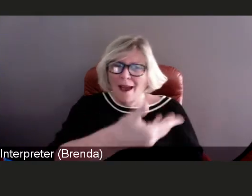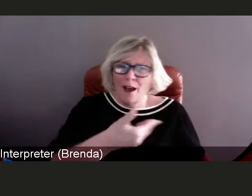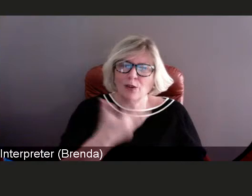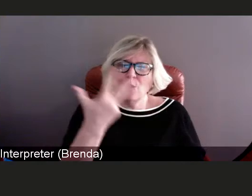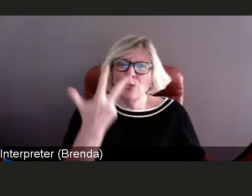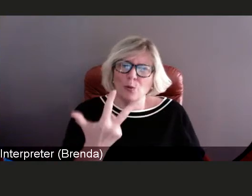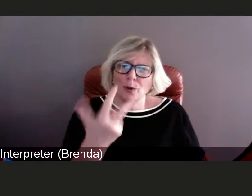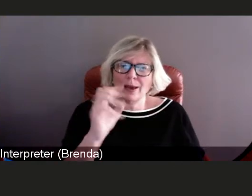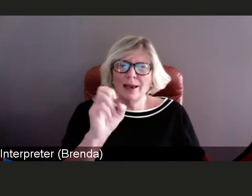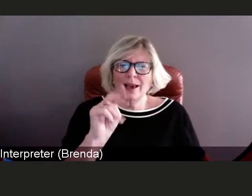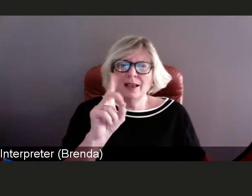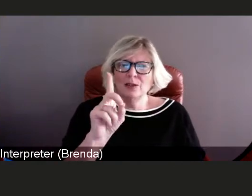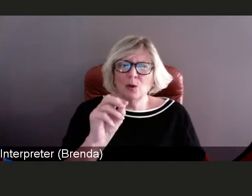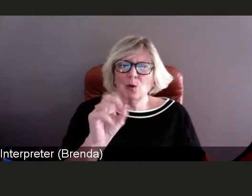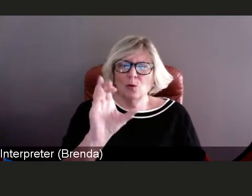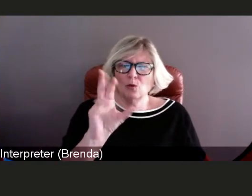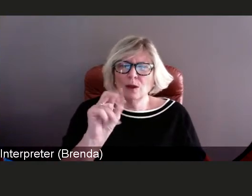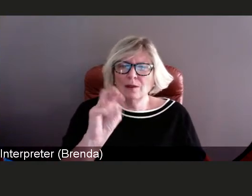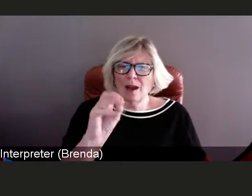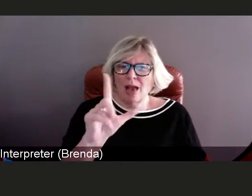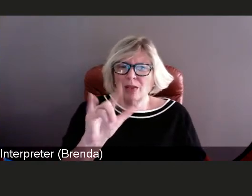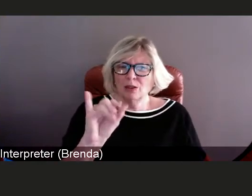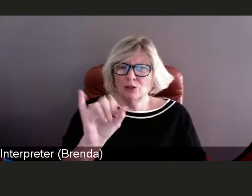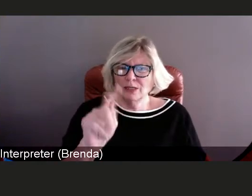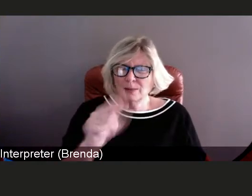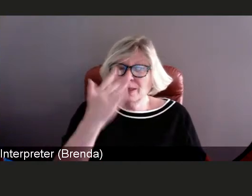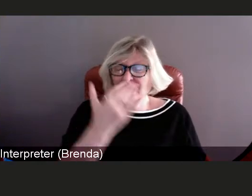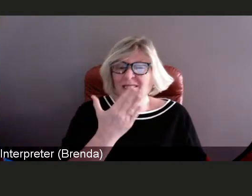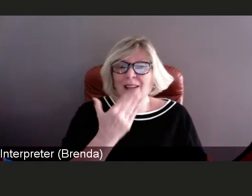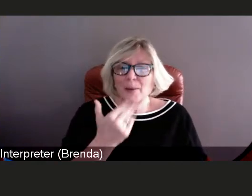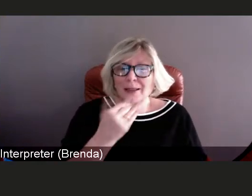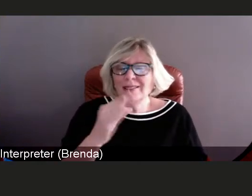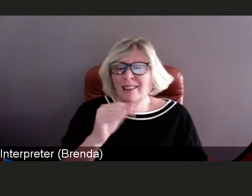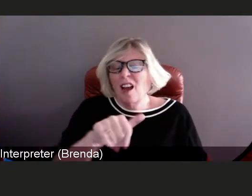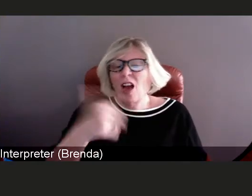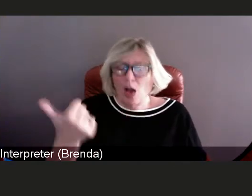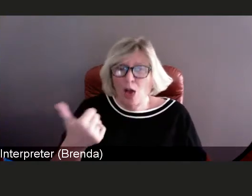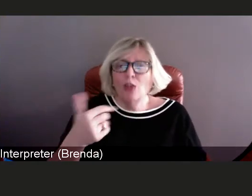and other hormonal problems are so important for the healthcare of our population.